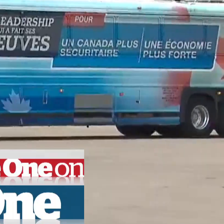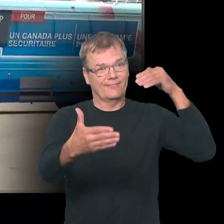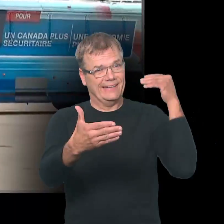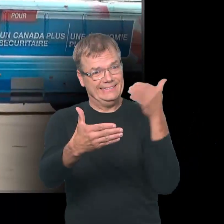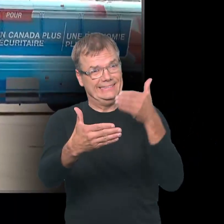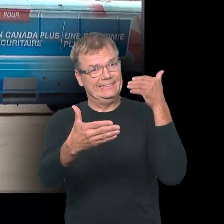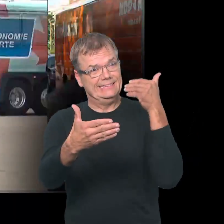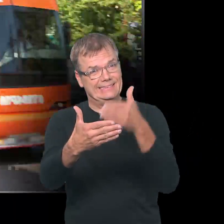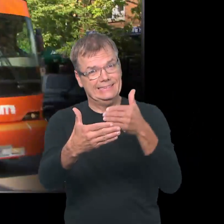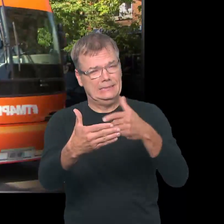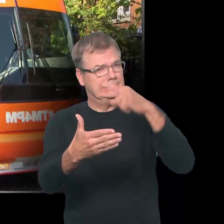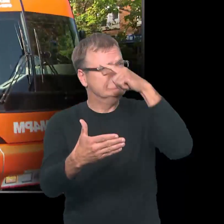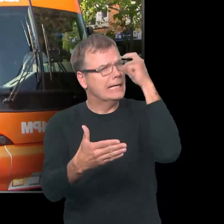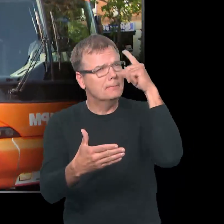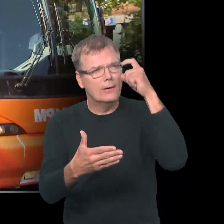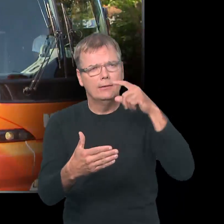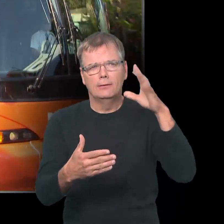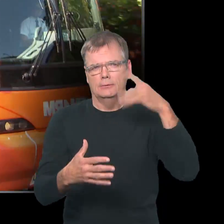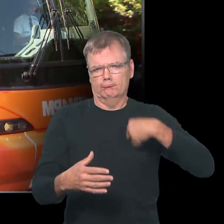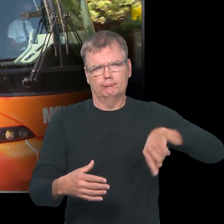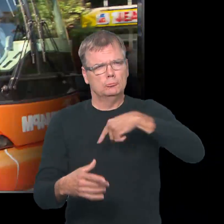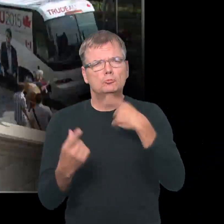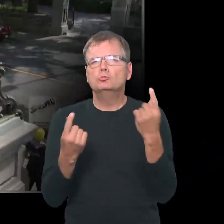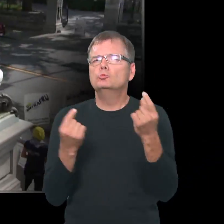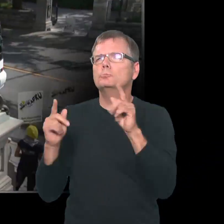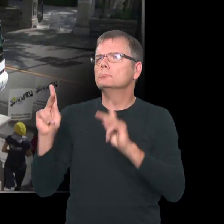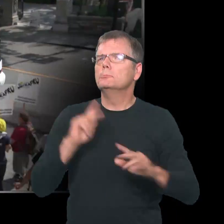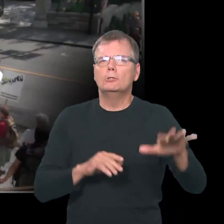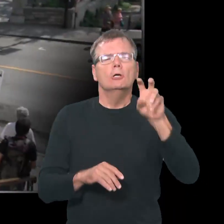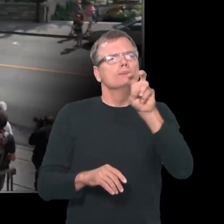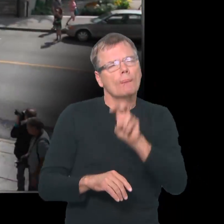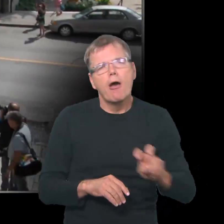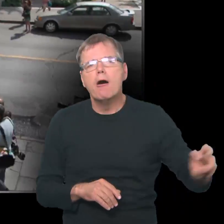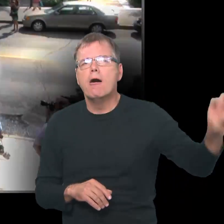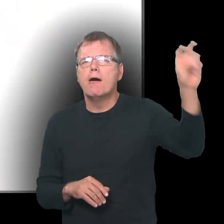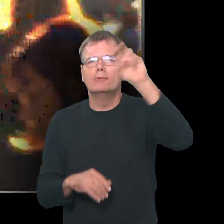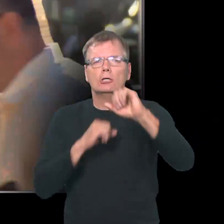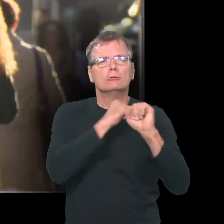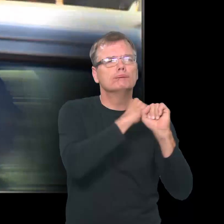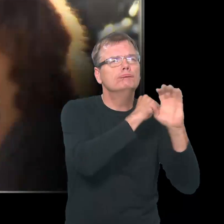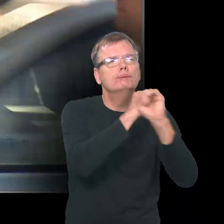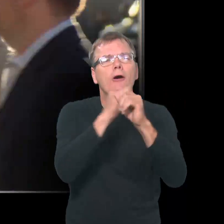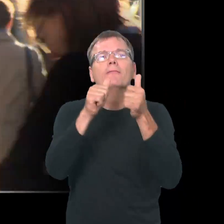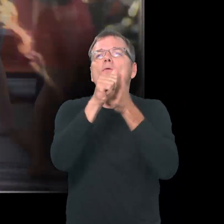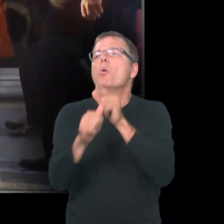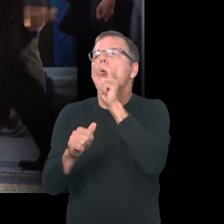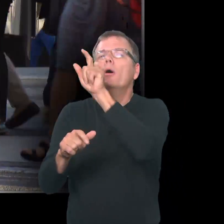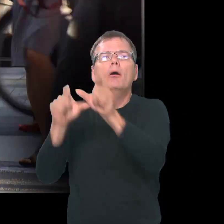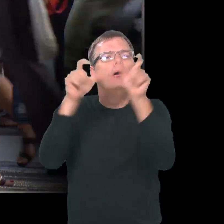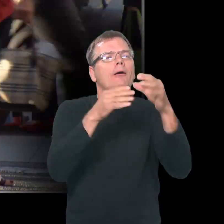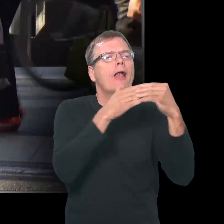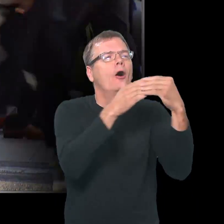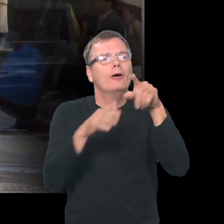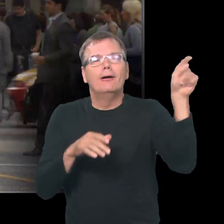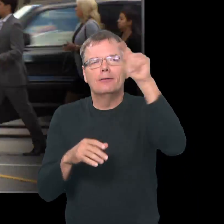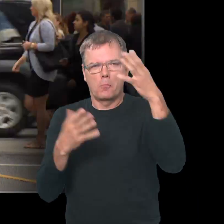[theme] Peter: For the last week of the summer holidays, we hit the road on the campaign trail.